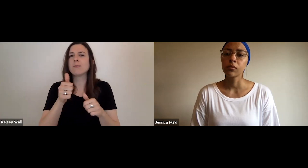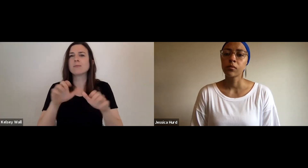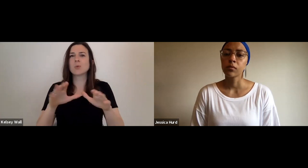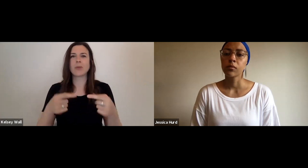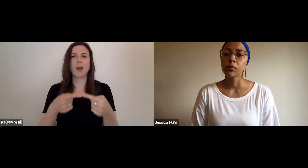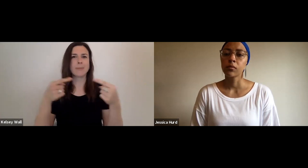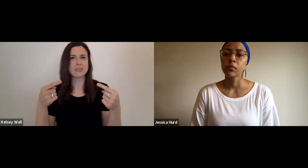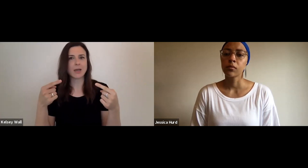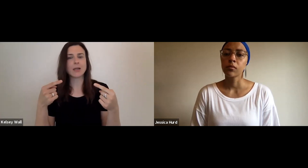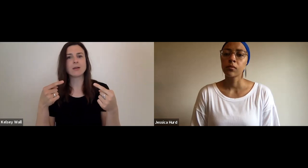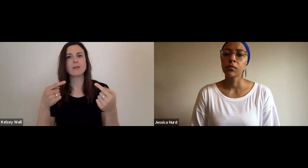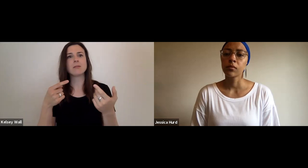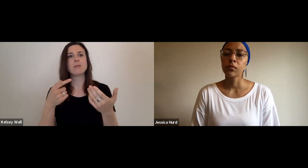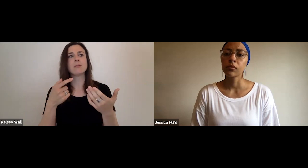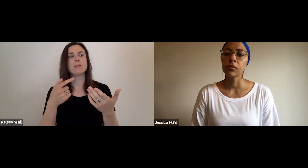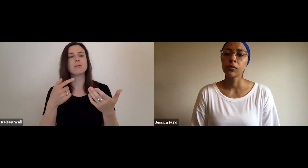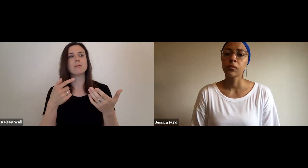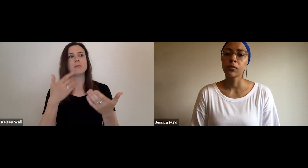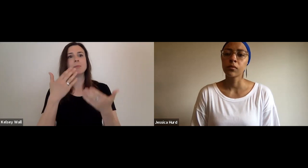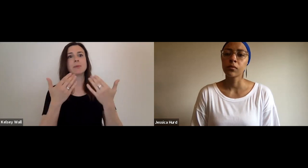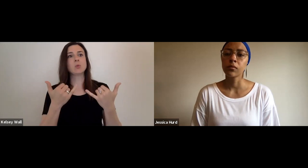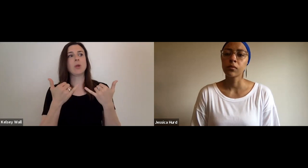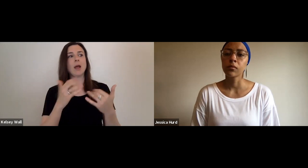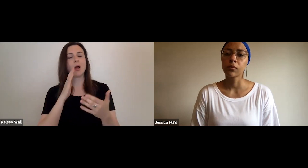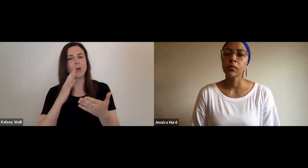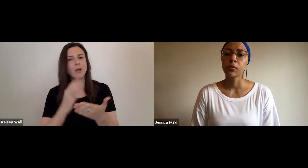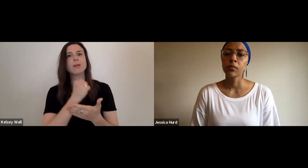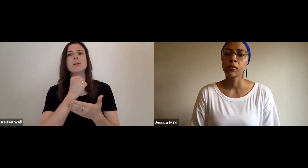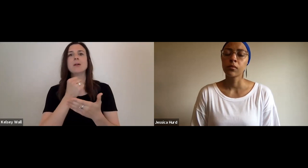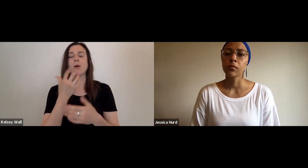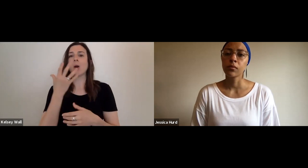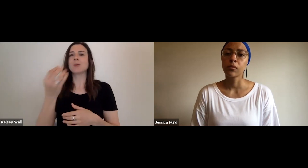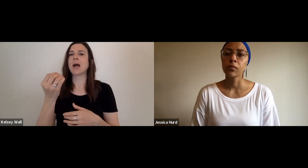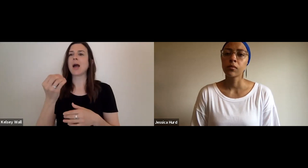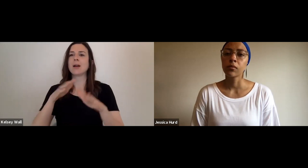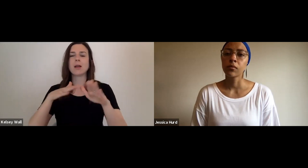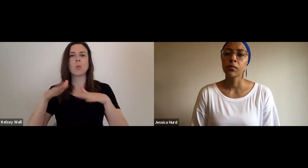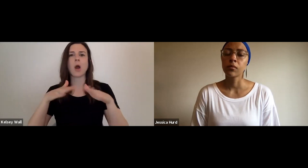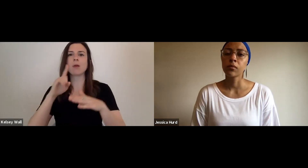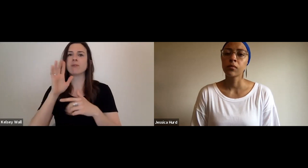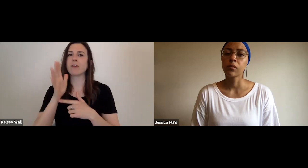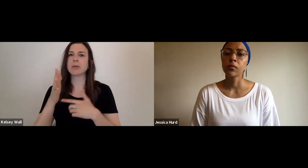So, I challenge you, in that moment when you're feeling that sadness, when you're feeling blue, take that opportunity